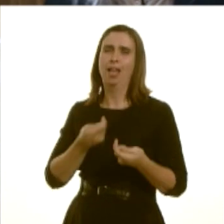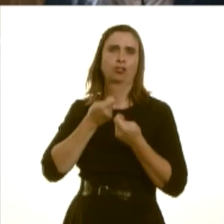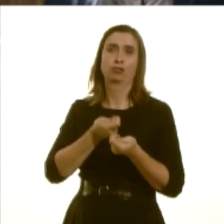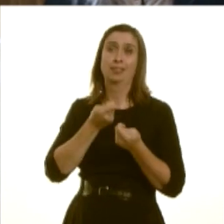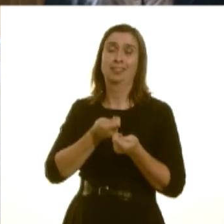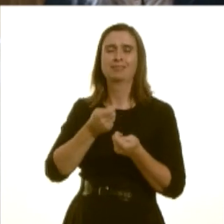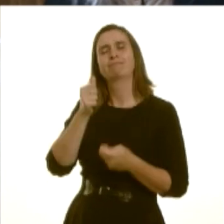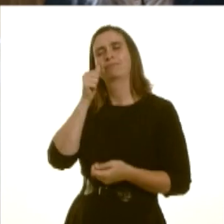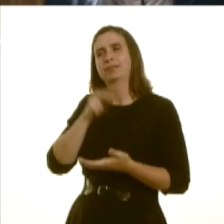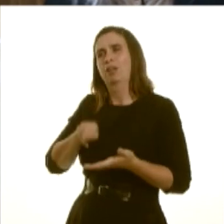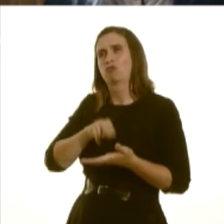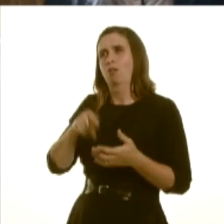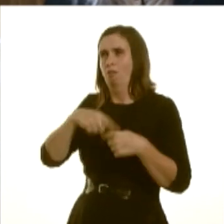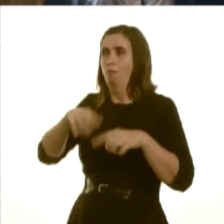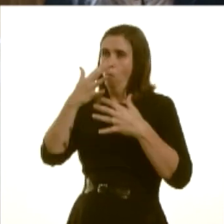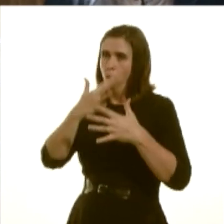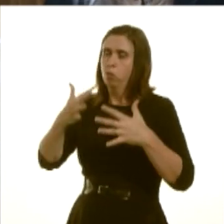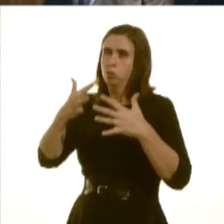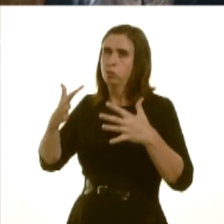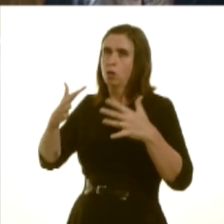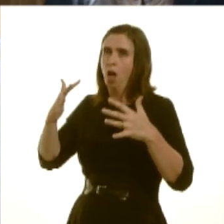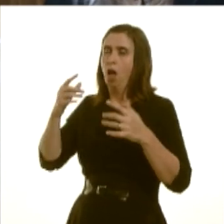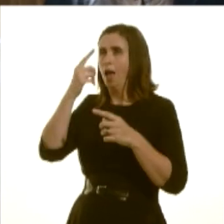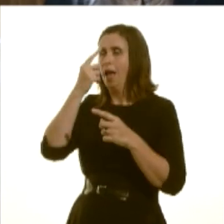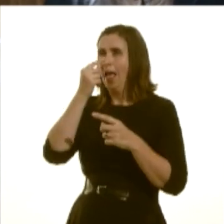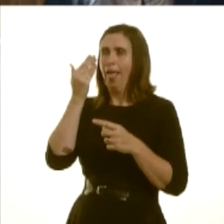example, as people age, for their retinas to become opaque and it makes it much more